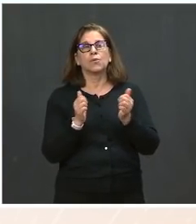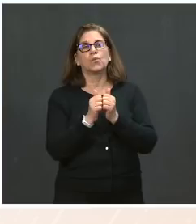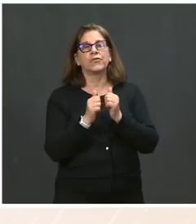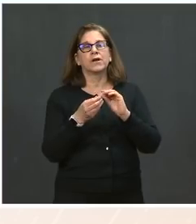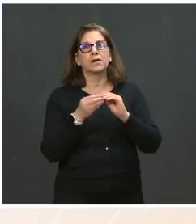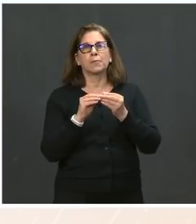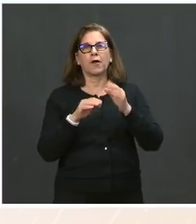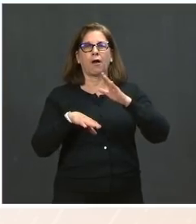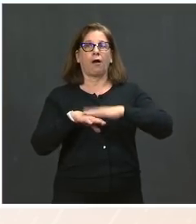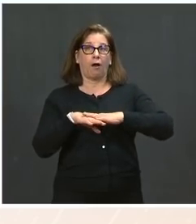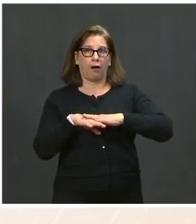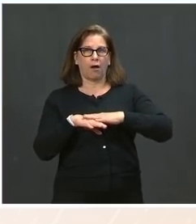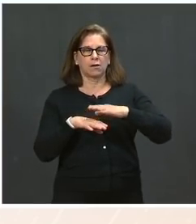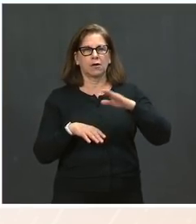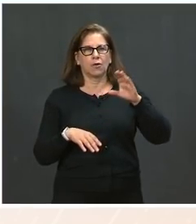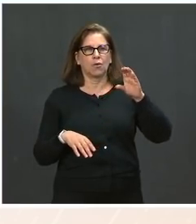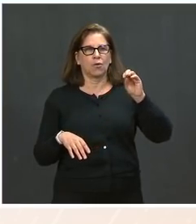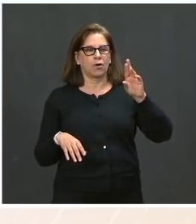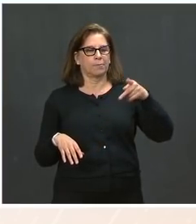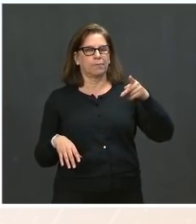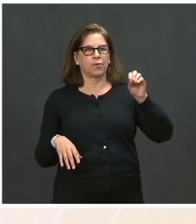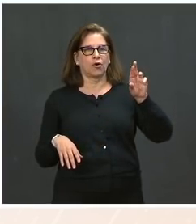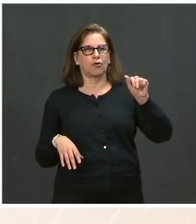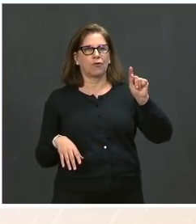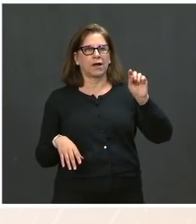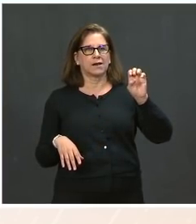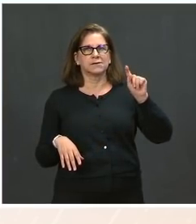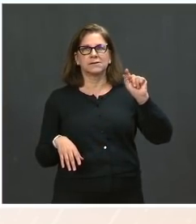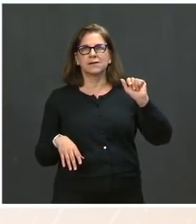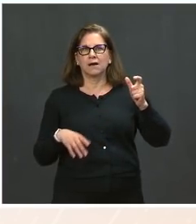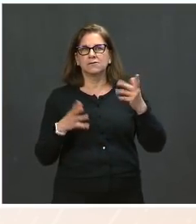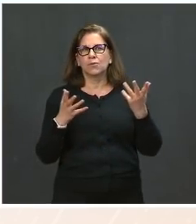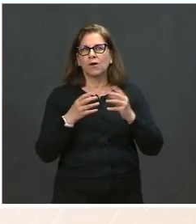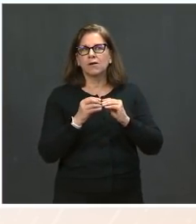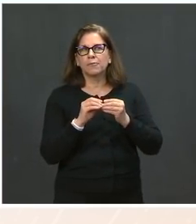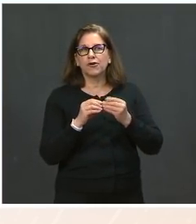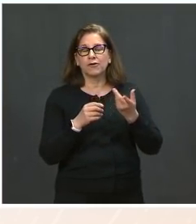what it could be raised to; or whether it is different ways we can approach expanding broadband access,